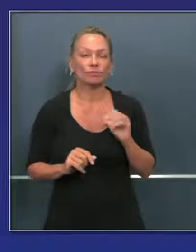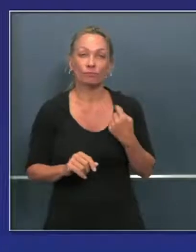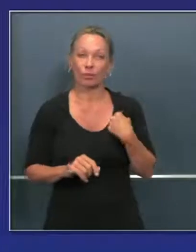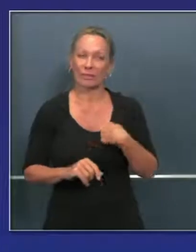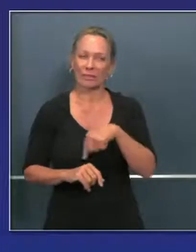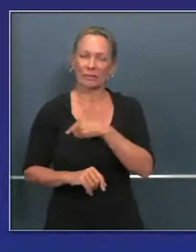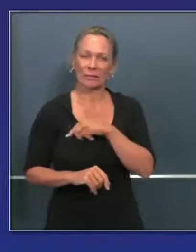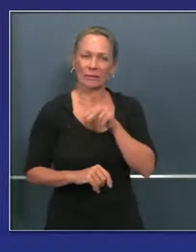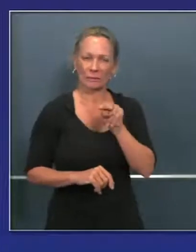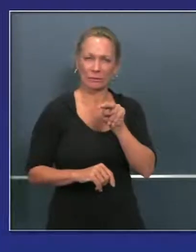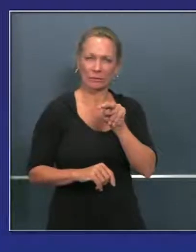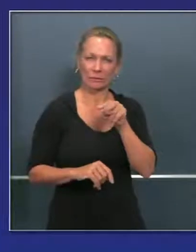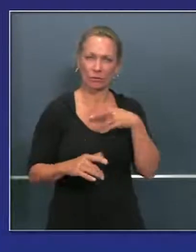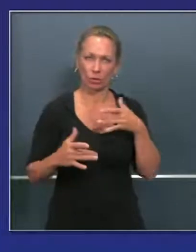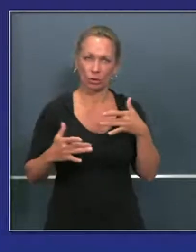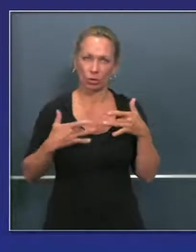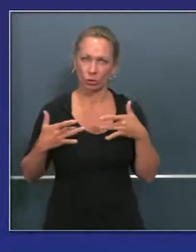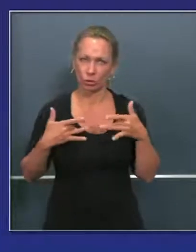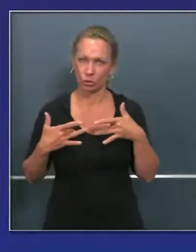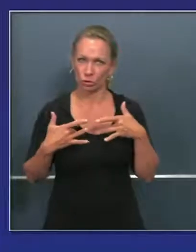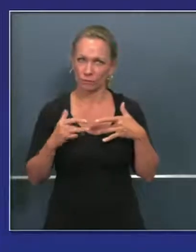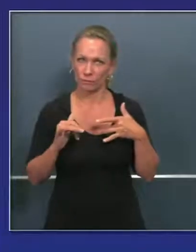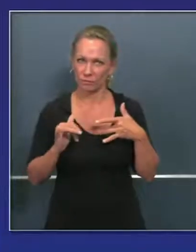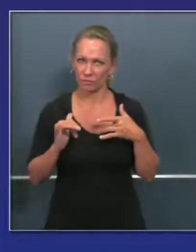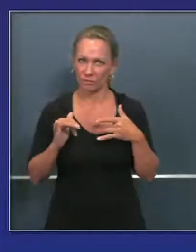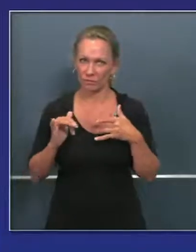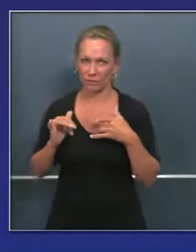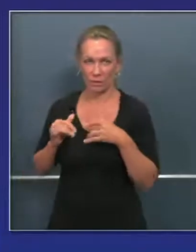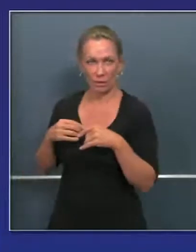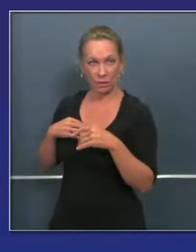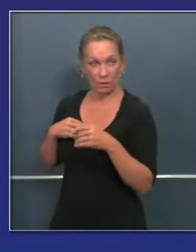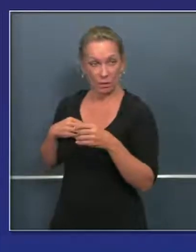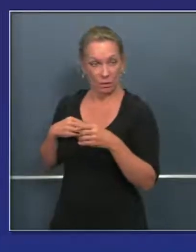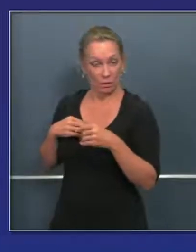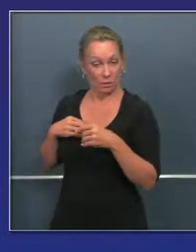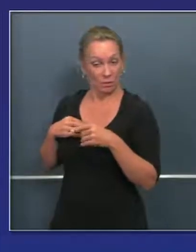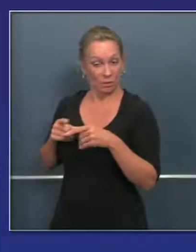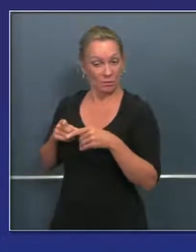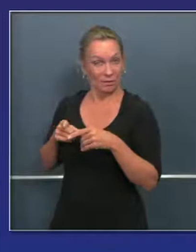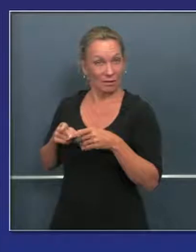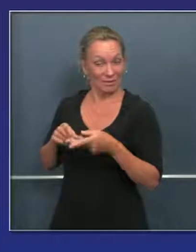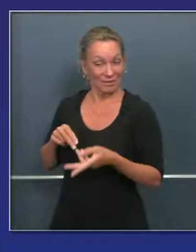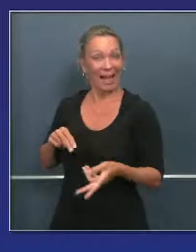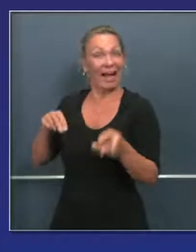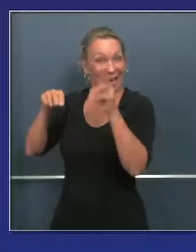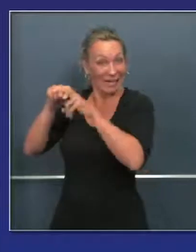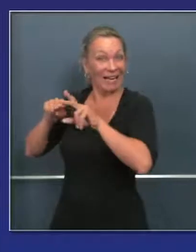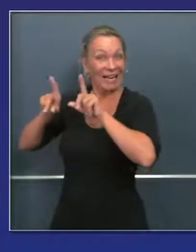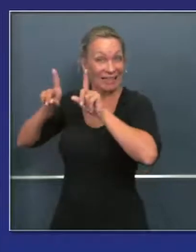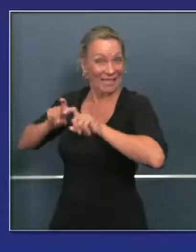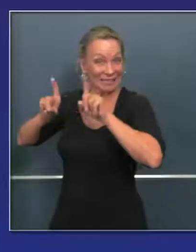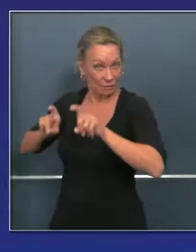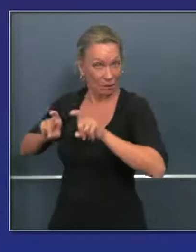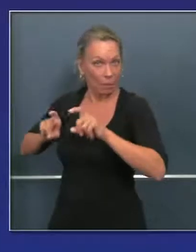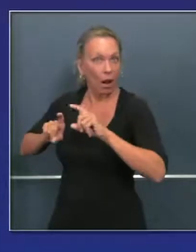me give you another slide here to see more specifically the concern just a couple weeks